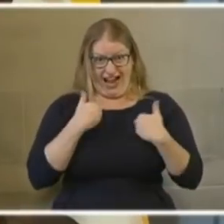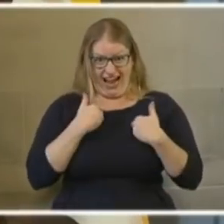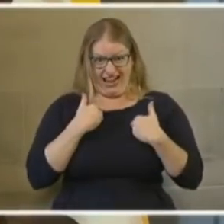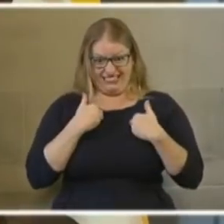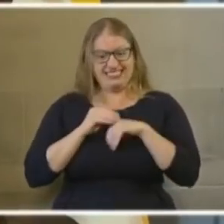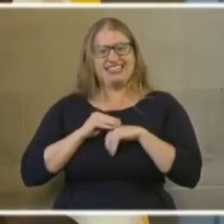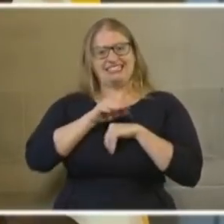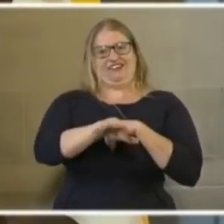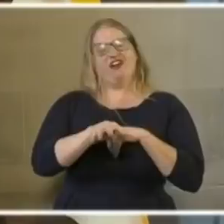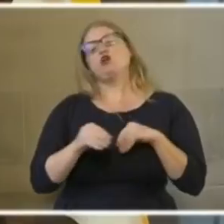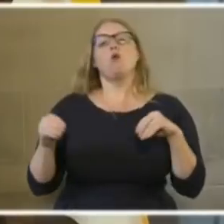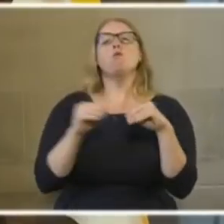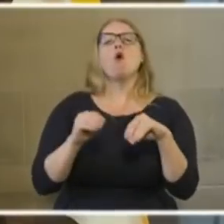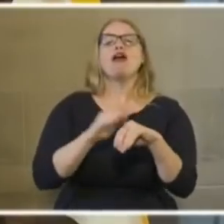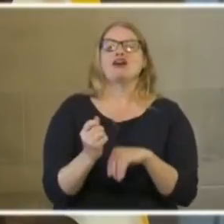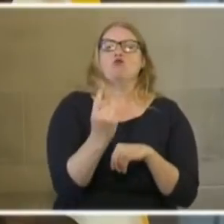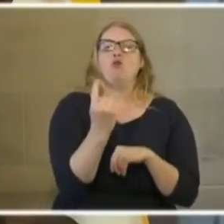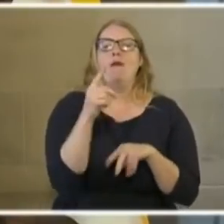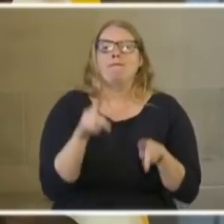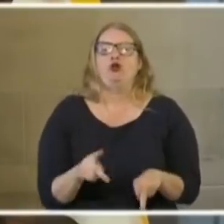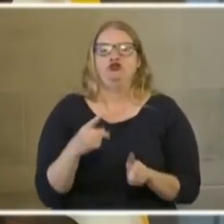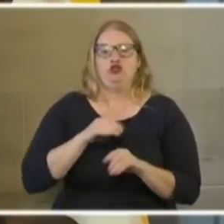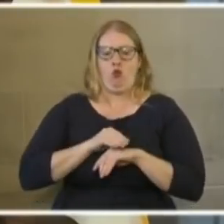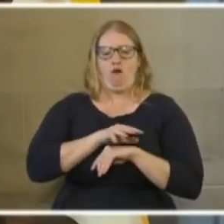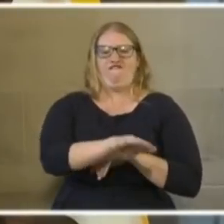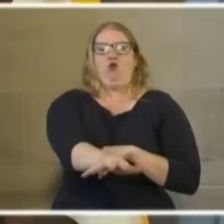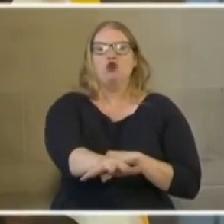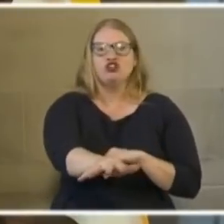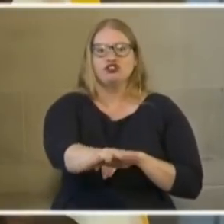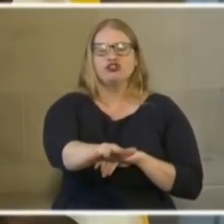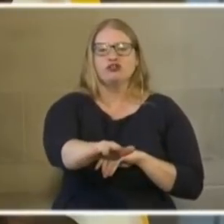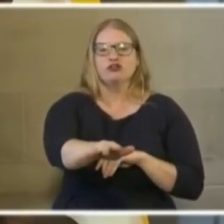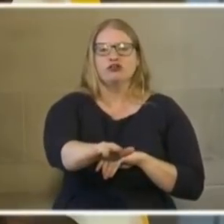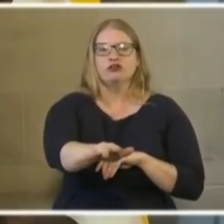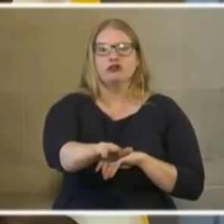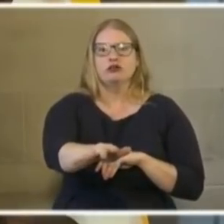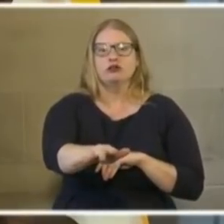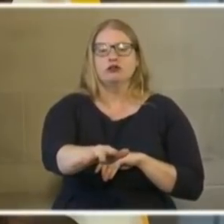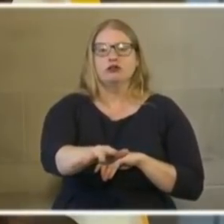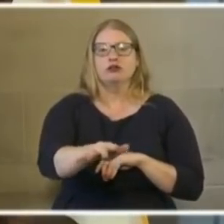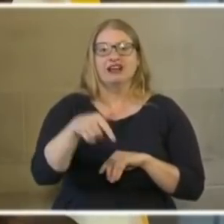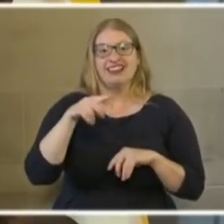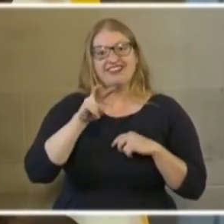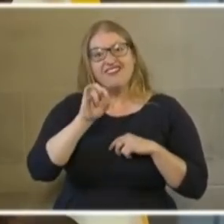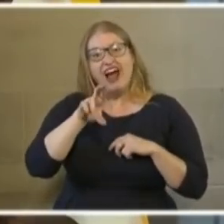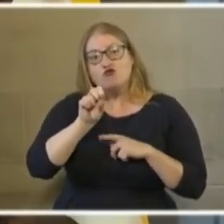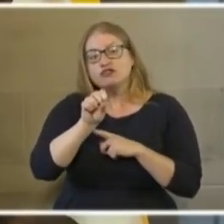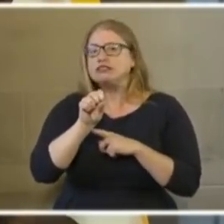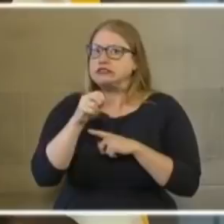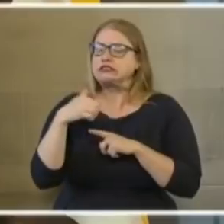THE VIRUS IS CLIMBING ABOVE ONE. THAT MEANS FOR EACH PERSON INFECTED WITH THE VIRUS, THE VIRUS IS INFECTING MORE THAN